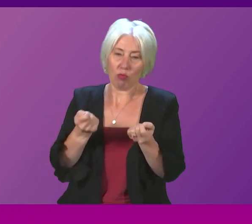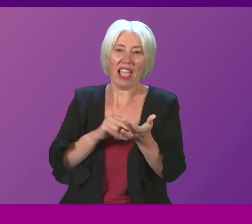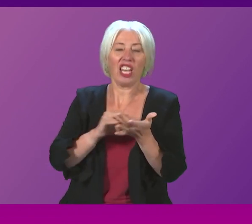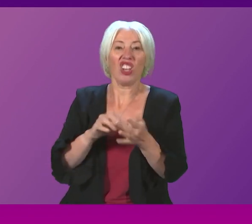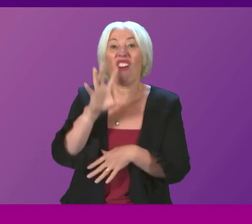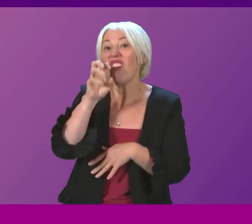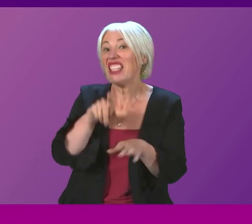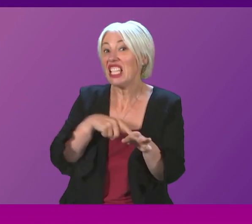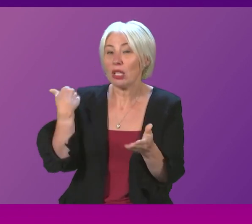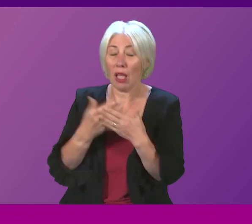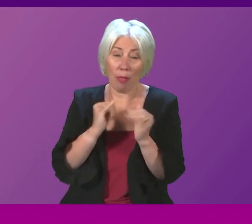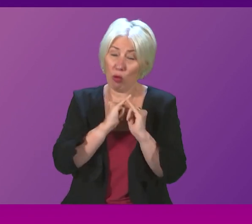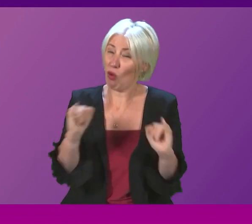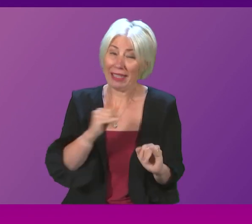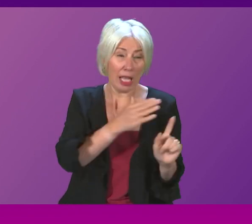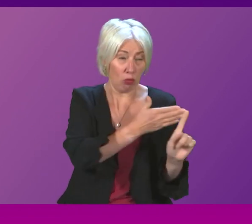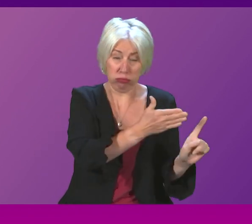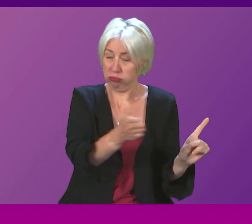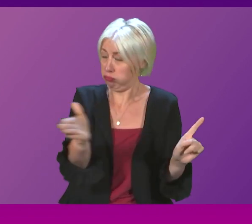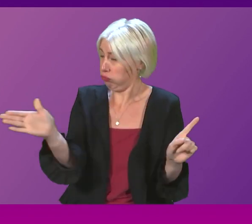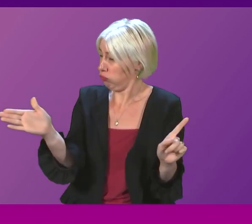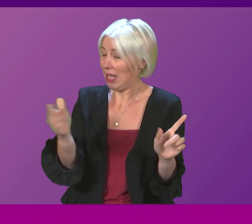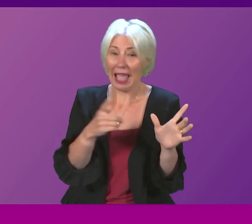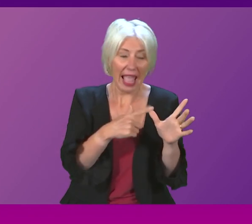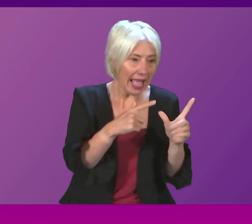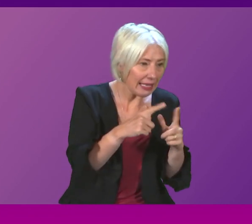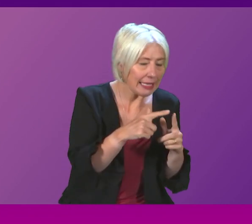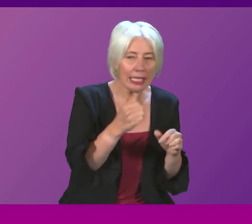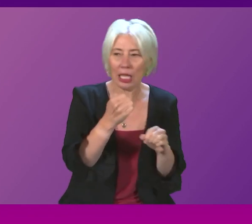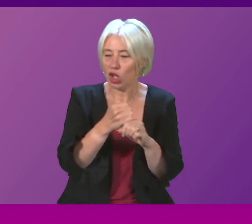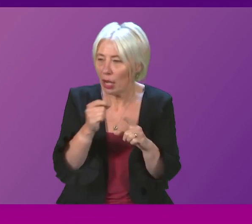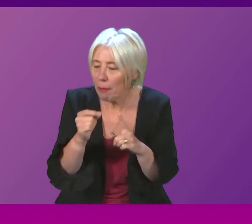of it: our GP practices, our accident and emergency departments and our hospitals.